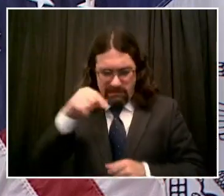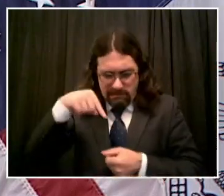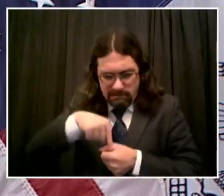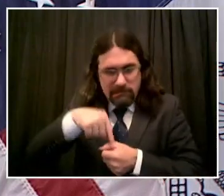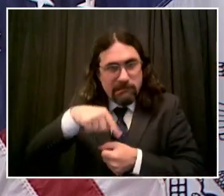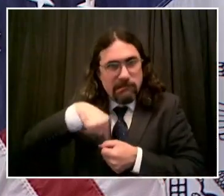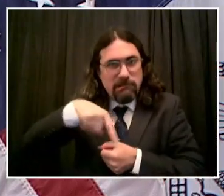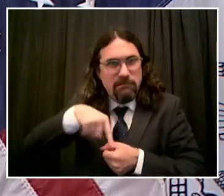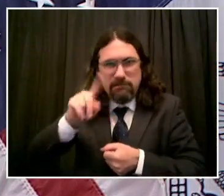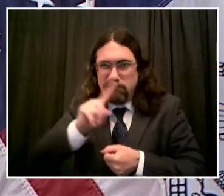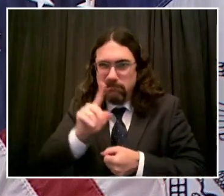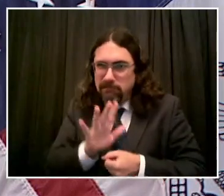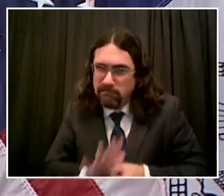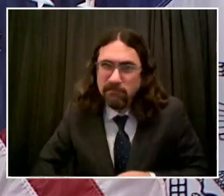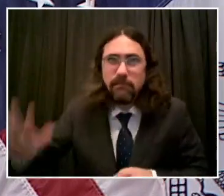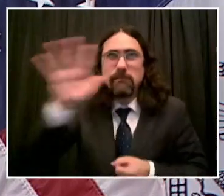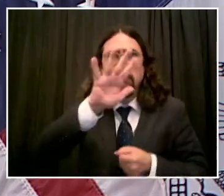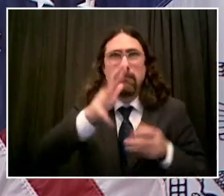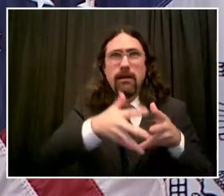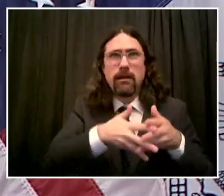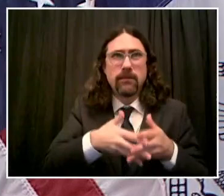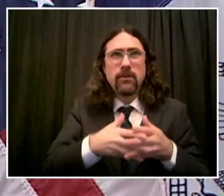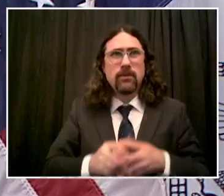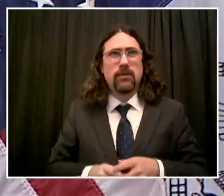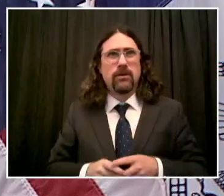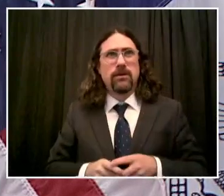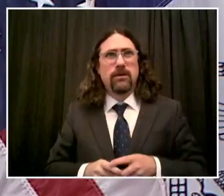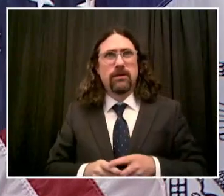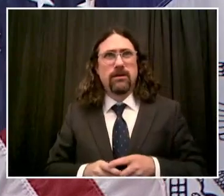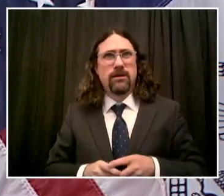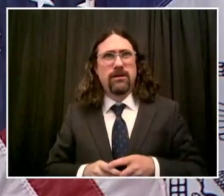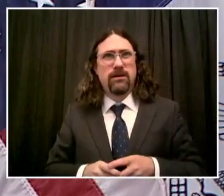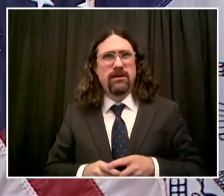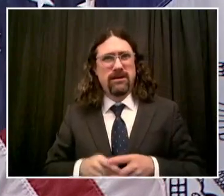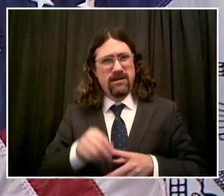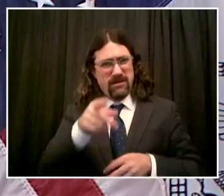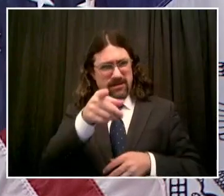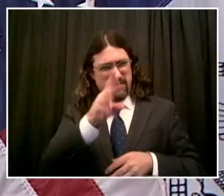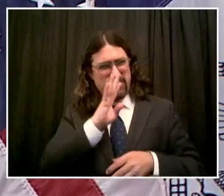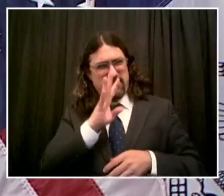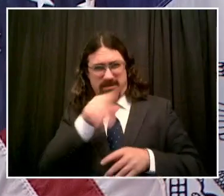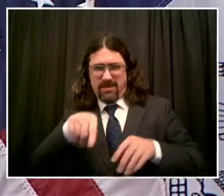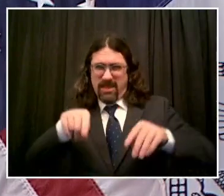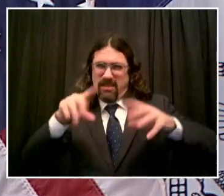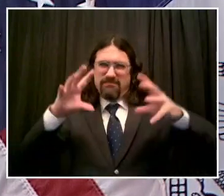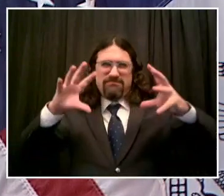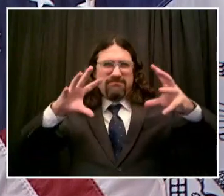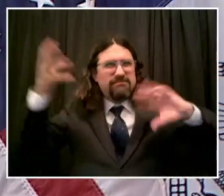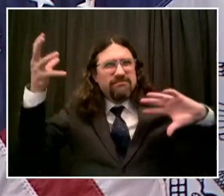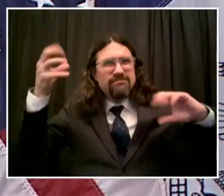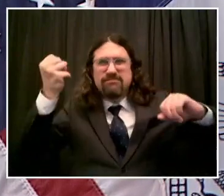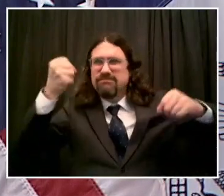THERE IS NO COMPARISON. I DO FEEL FOR THE STORE OWNERS. I DO.